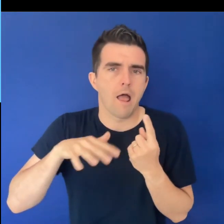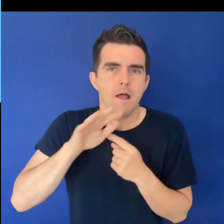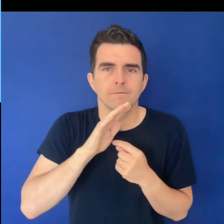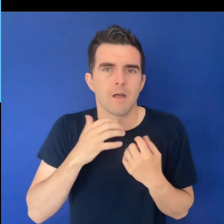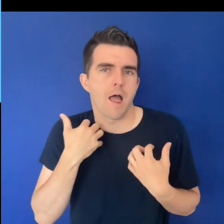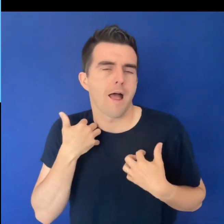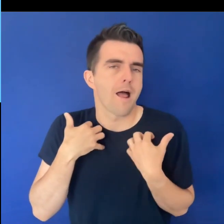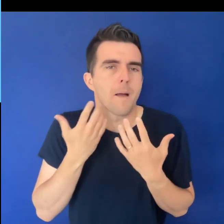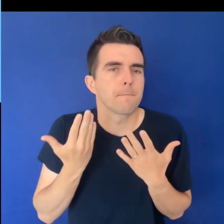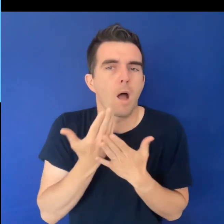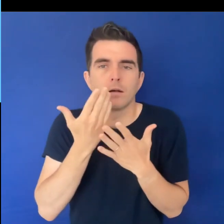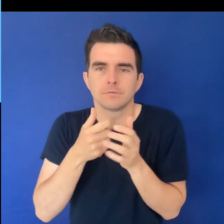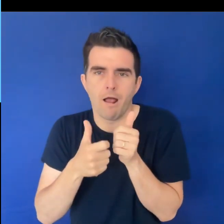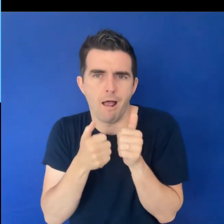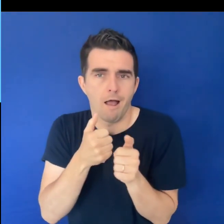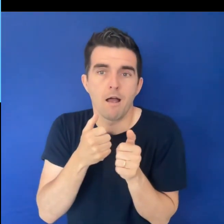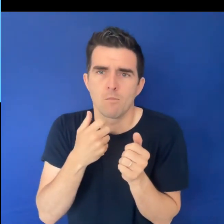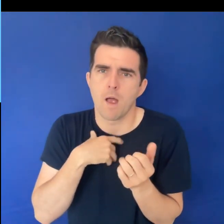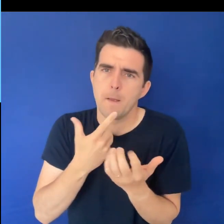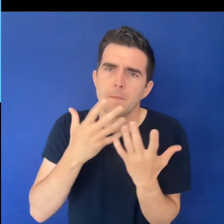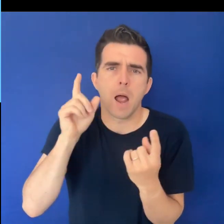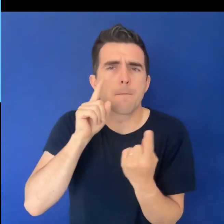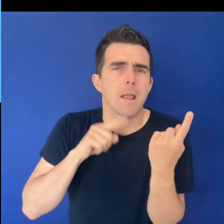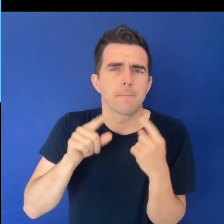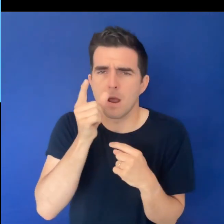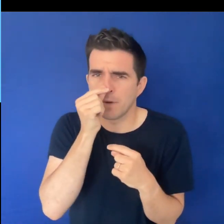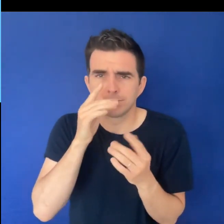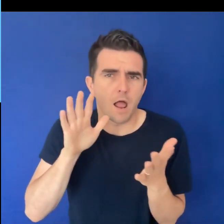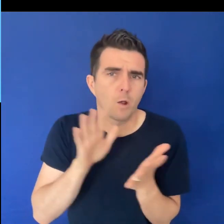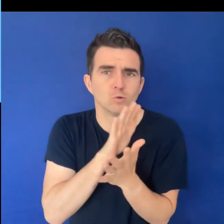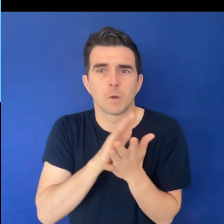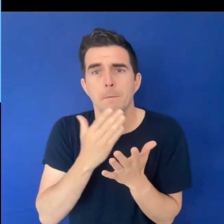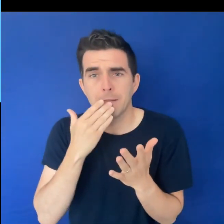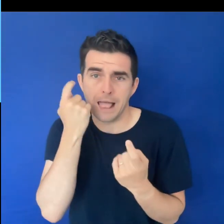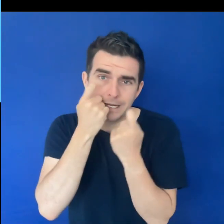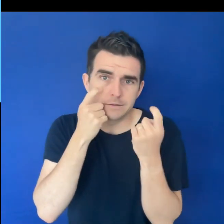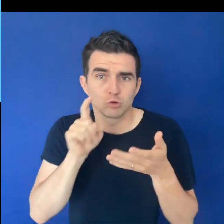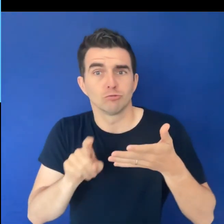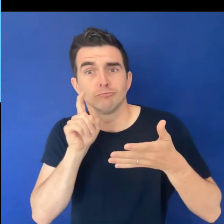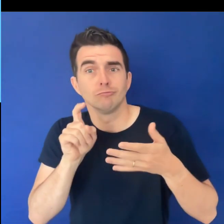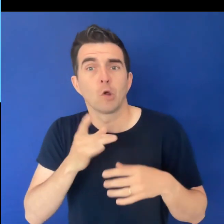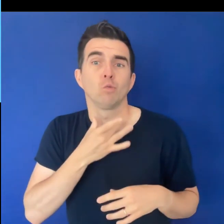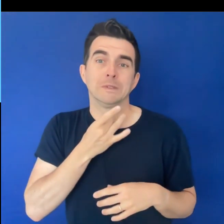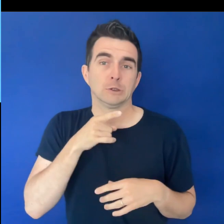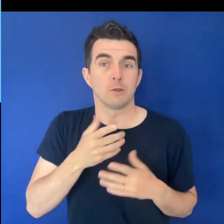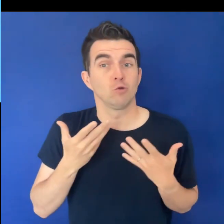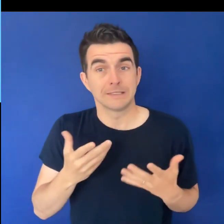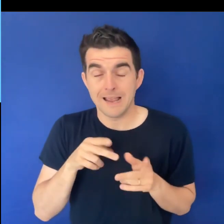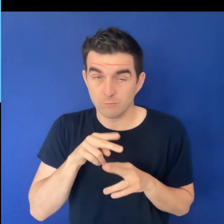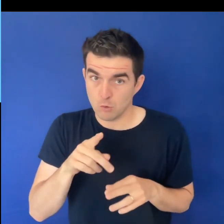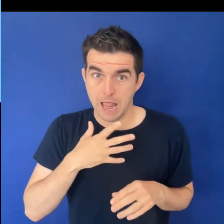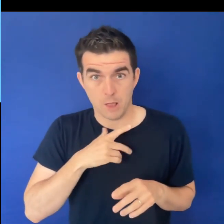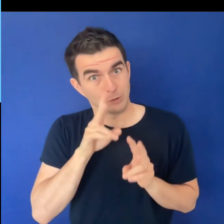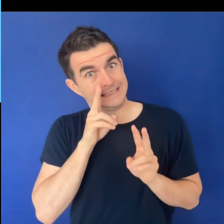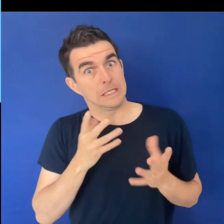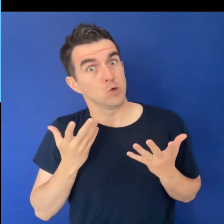and we want as many people as possible to be able to enjoy the experience. Please consider Wishlisting the game on Steam today if you like what you see,